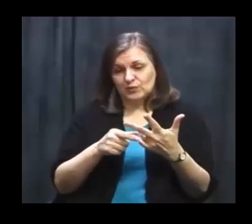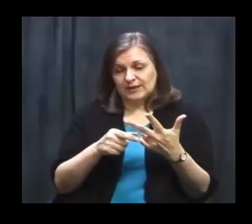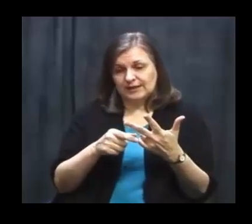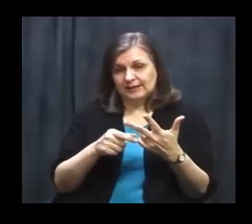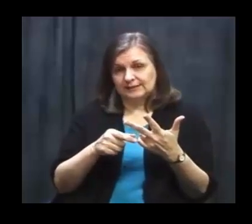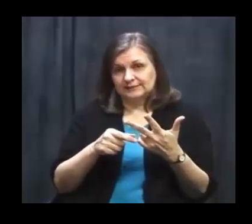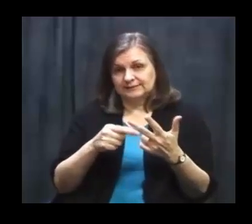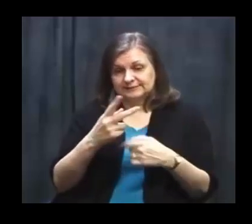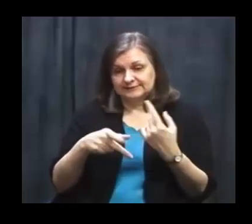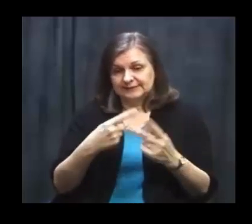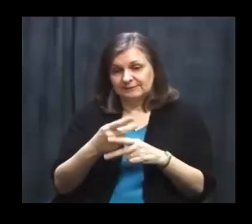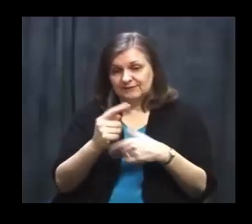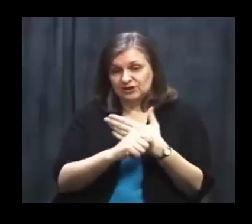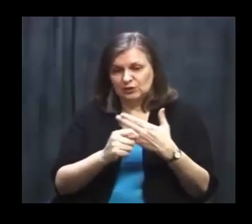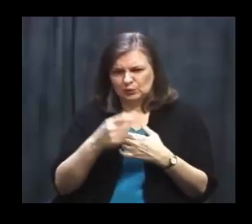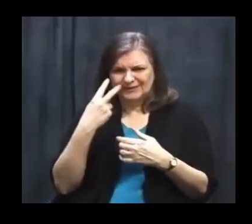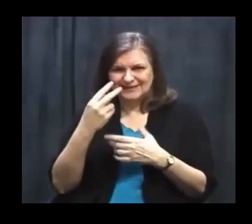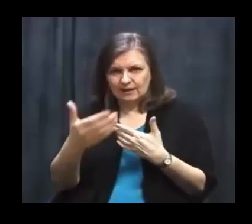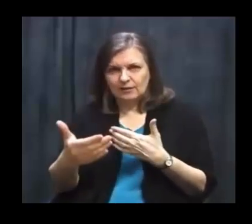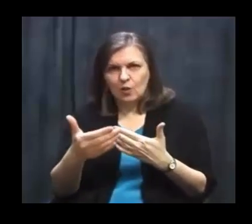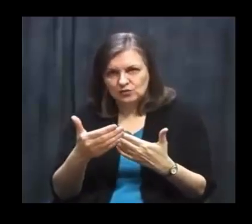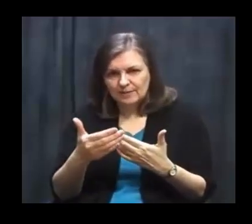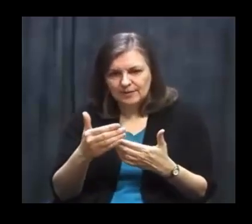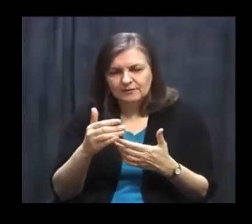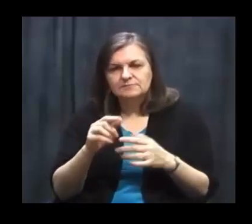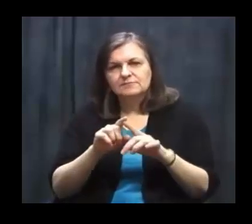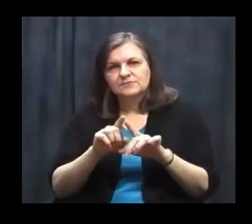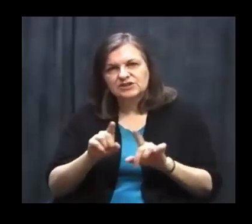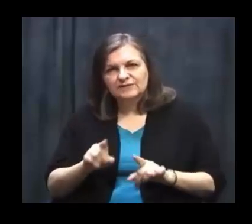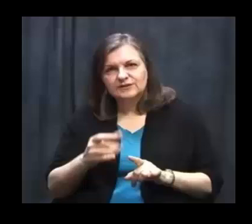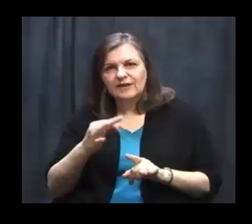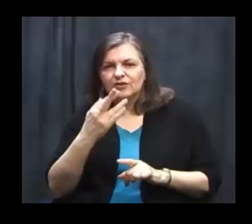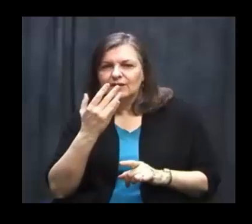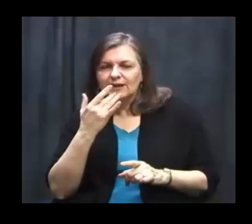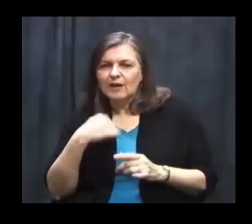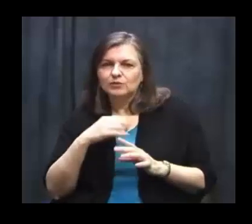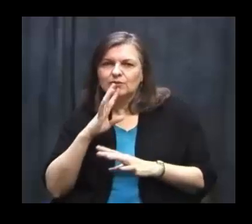will be made up of all of these tissue types and here you can see more closeup that